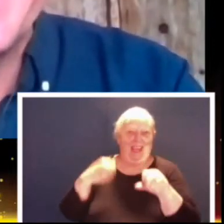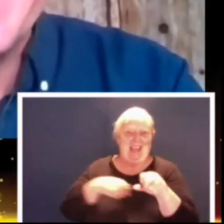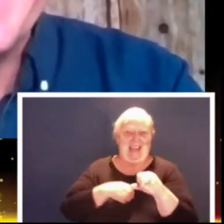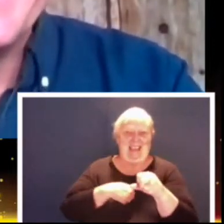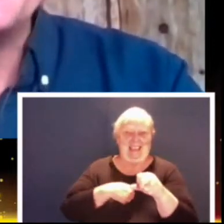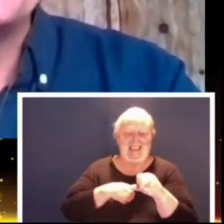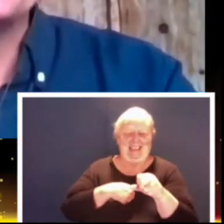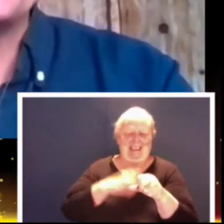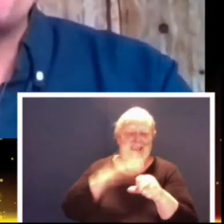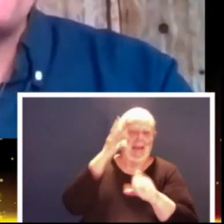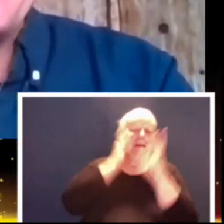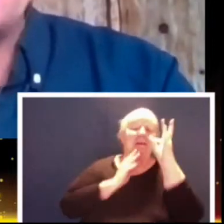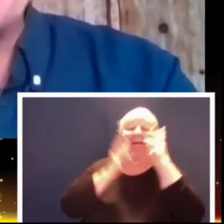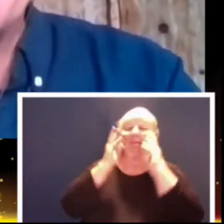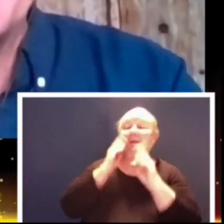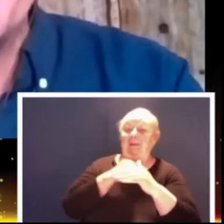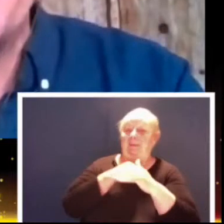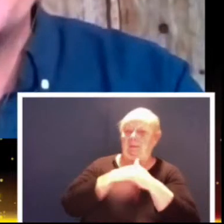in just one hour or so.